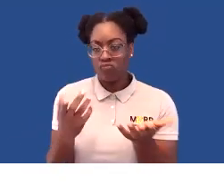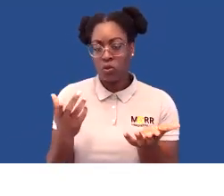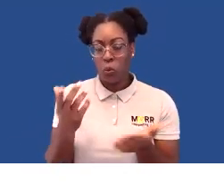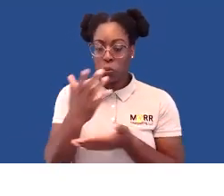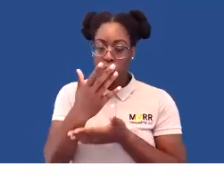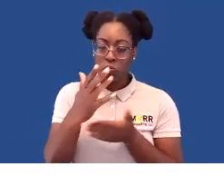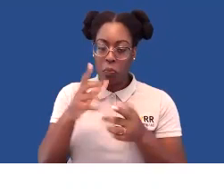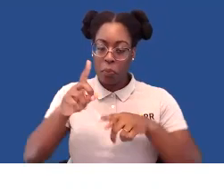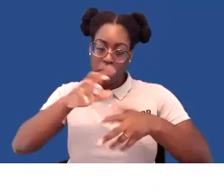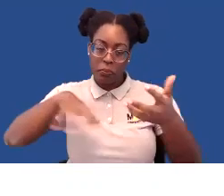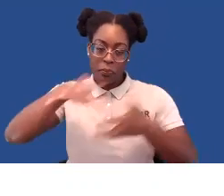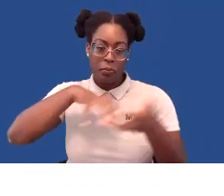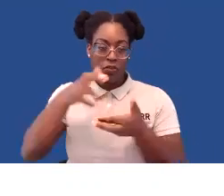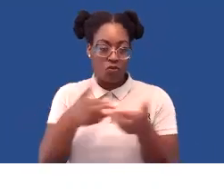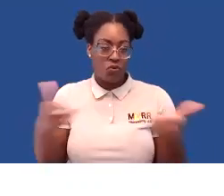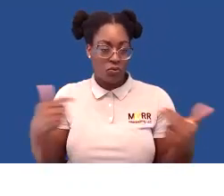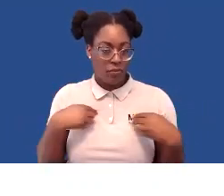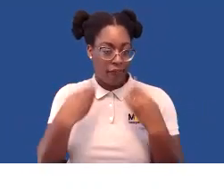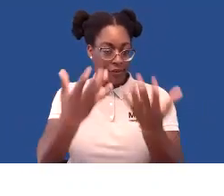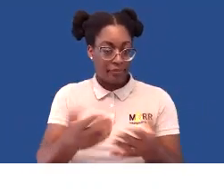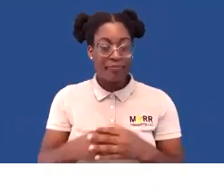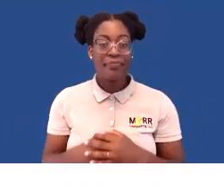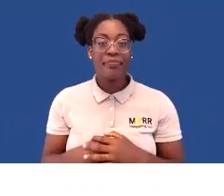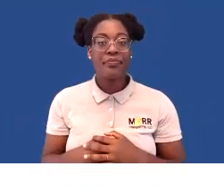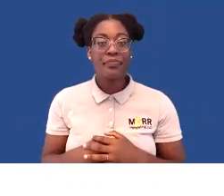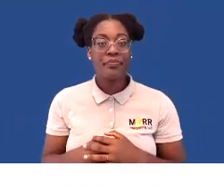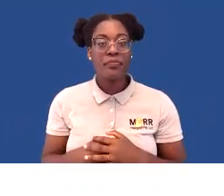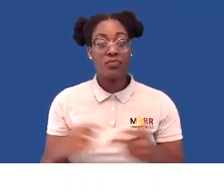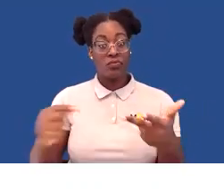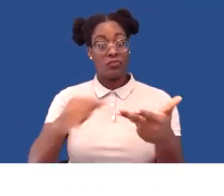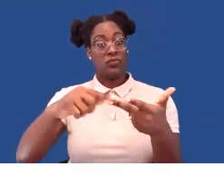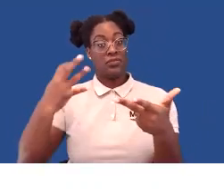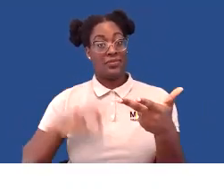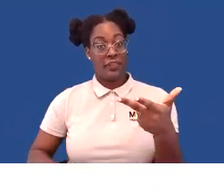As far as synchronous online tutoring goes, it also can address issues of time and space.